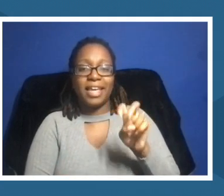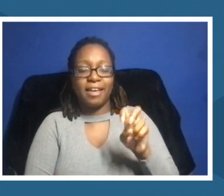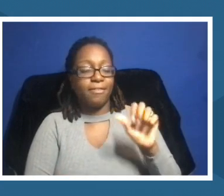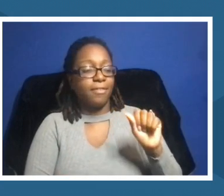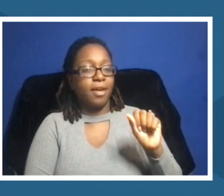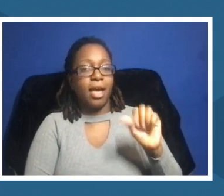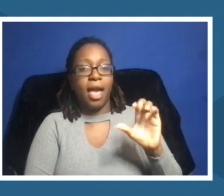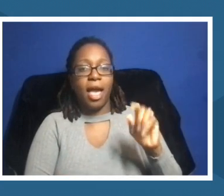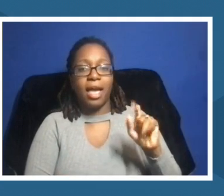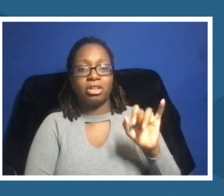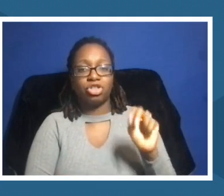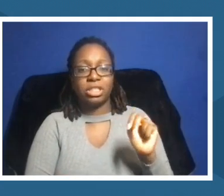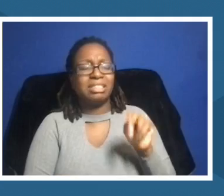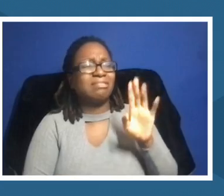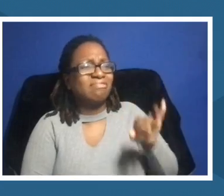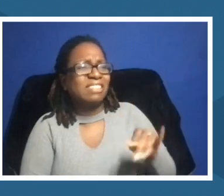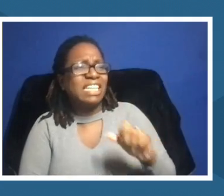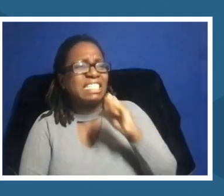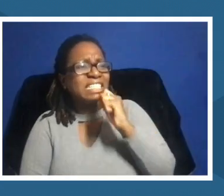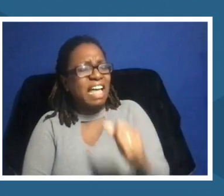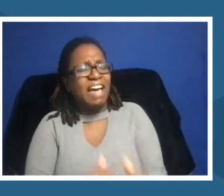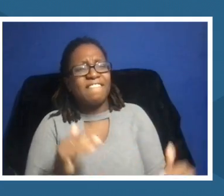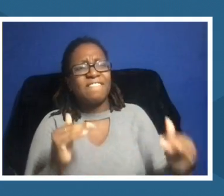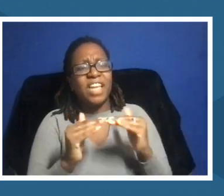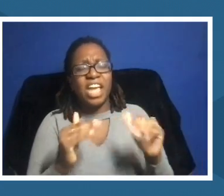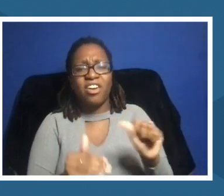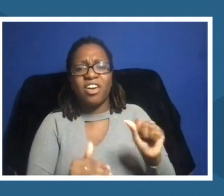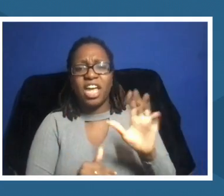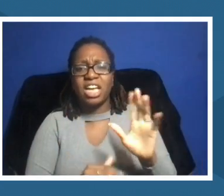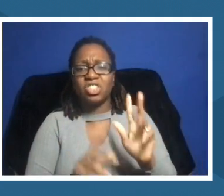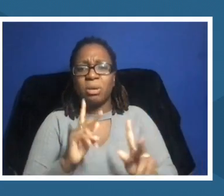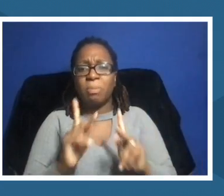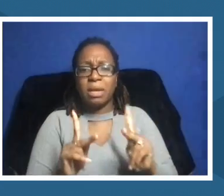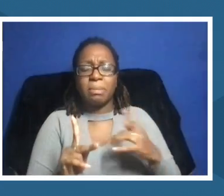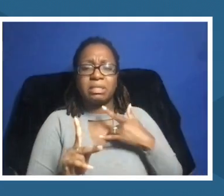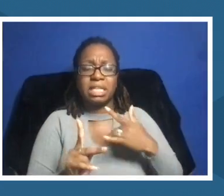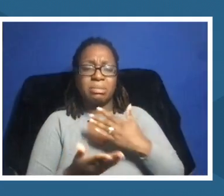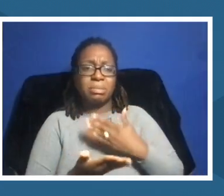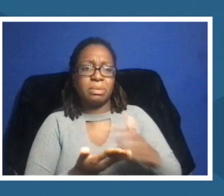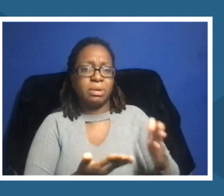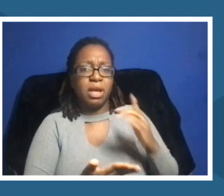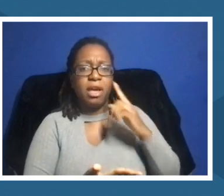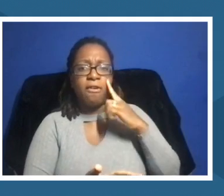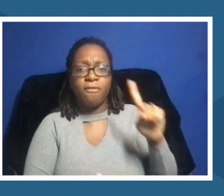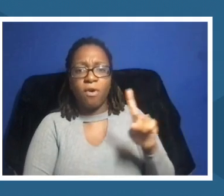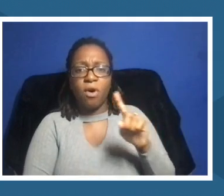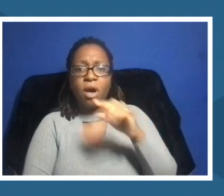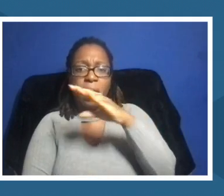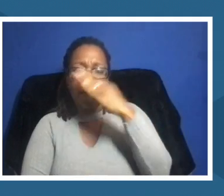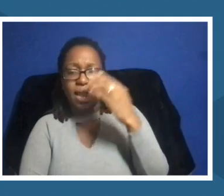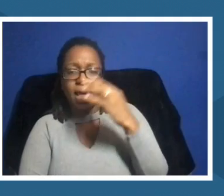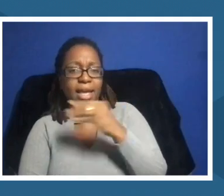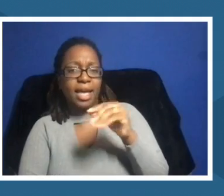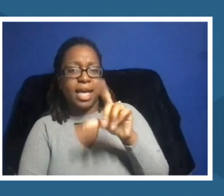asian people are being shafted by black and latinx people and in that moment i had to kind of stop